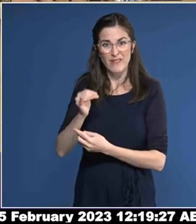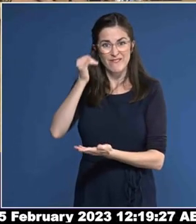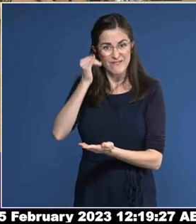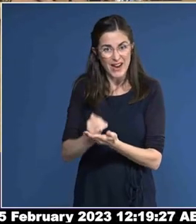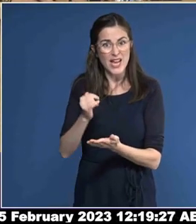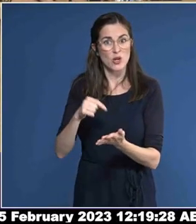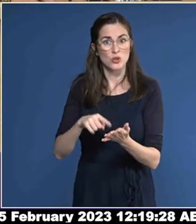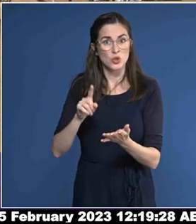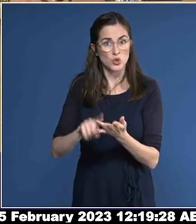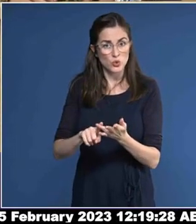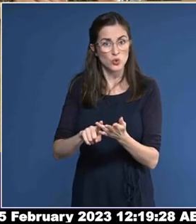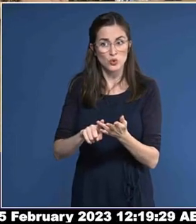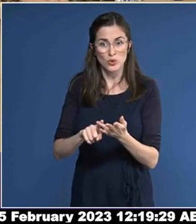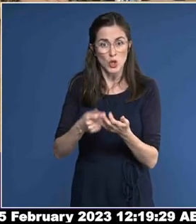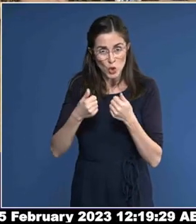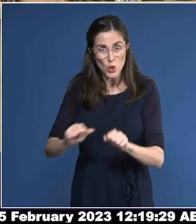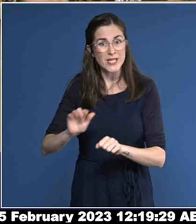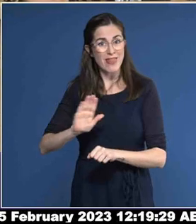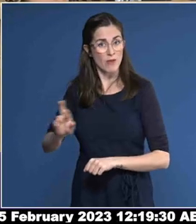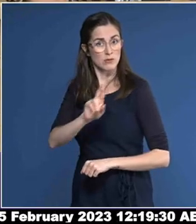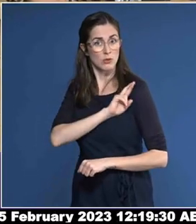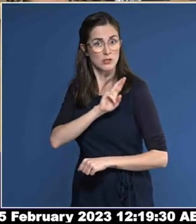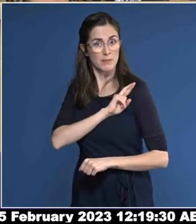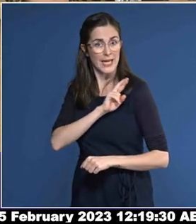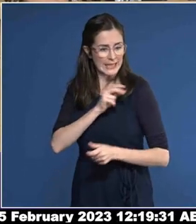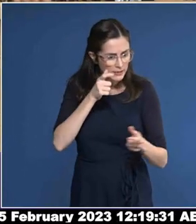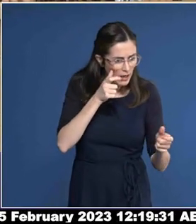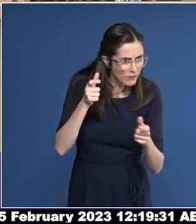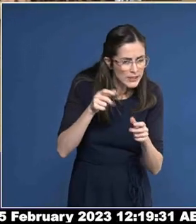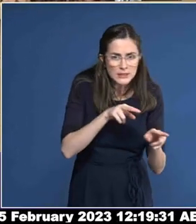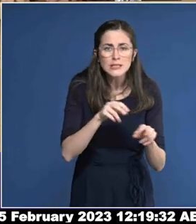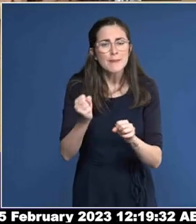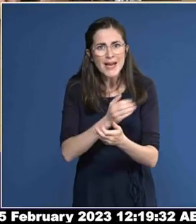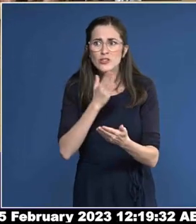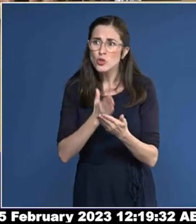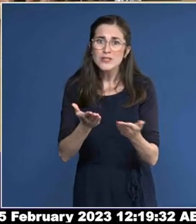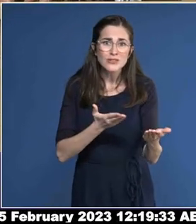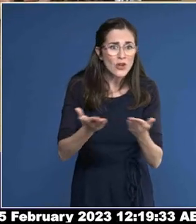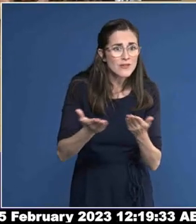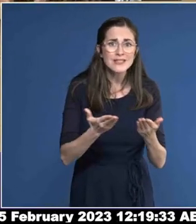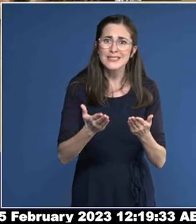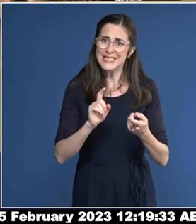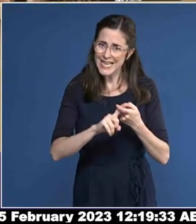obligations so as to ensure the safety and quality of services provided by Afford and to